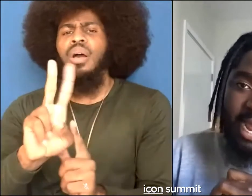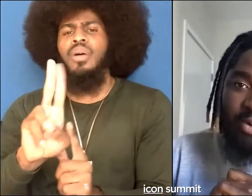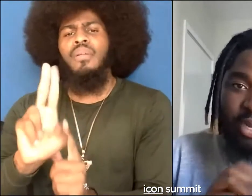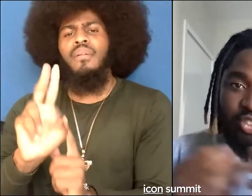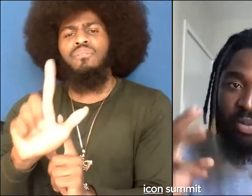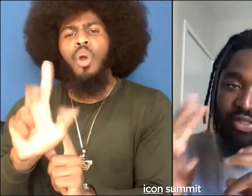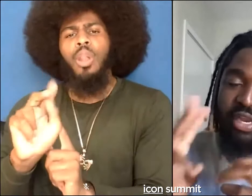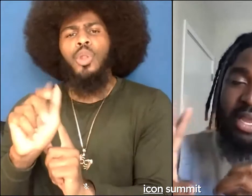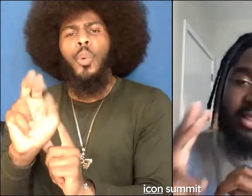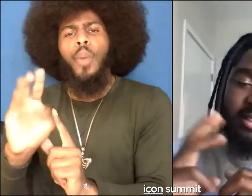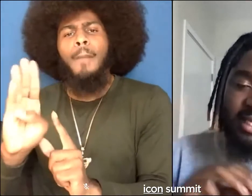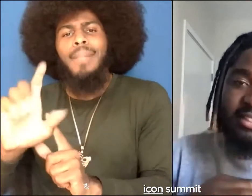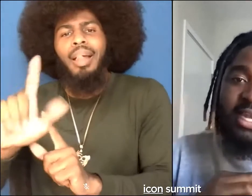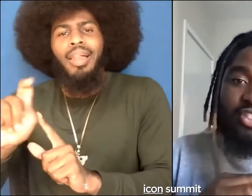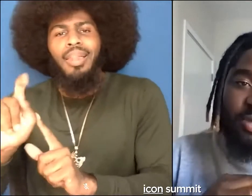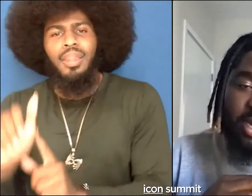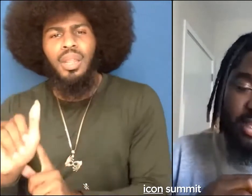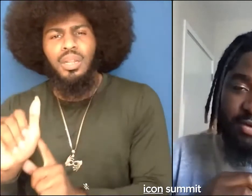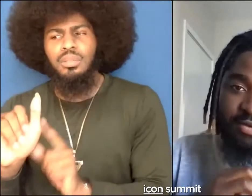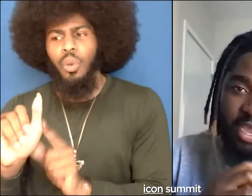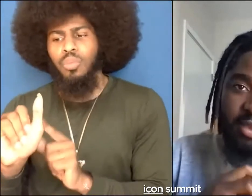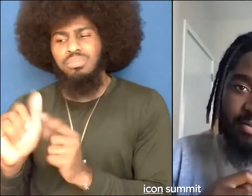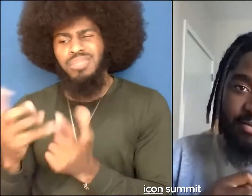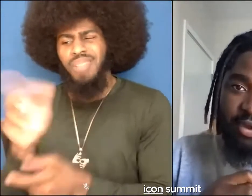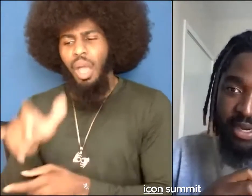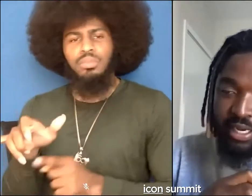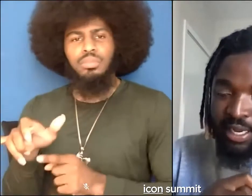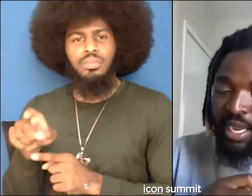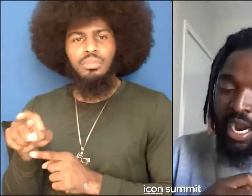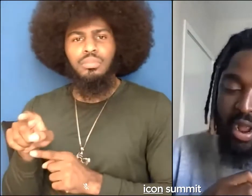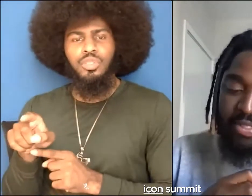But I want to talk about three main things that stand out to me when I think of vulnerability.